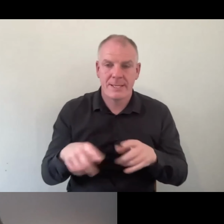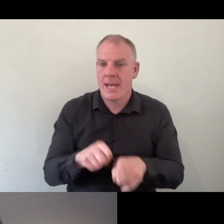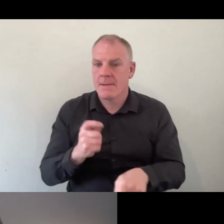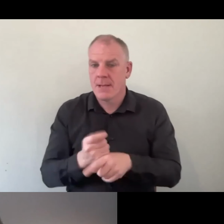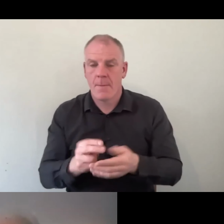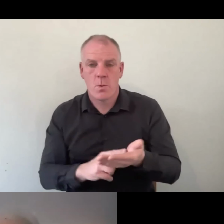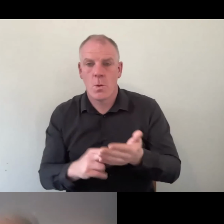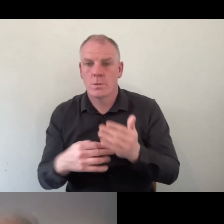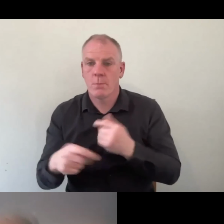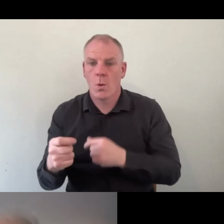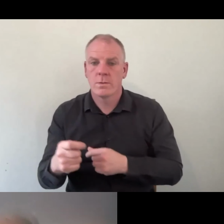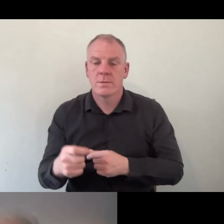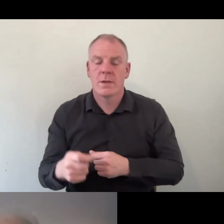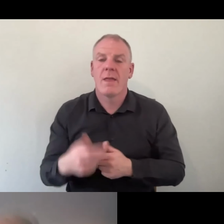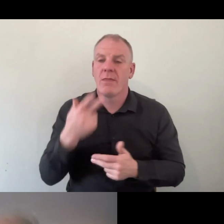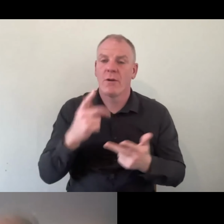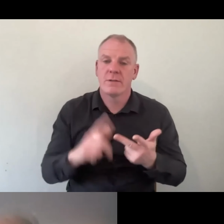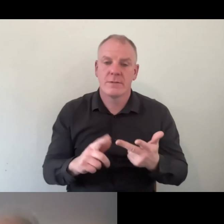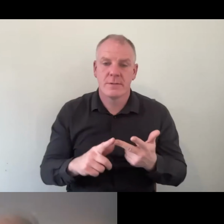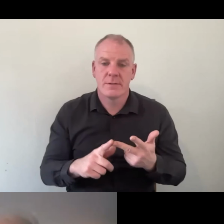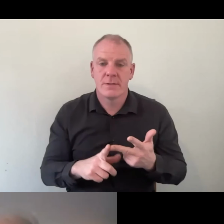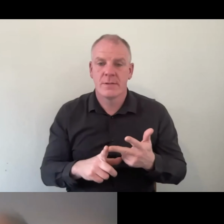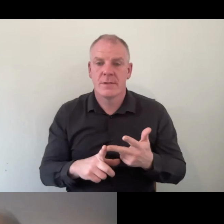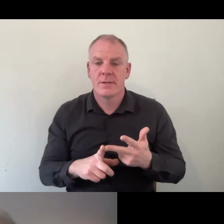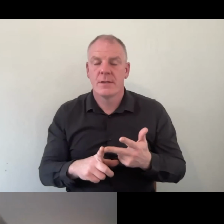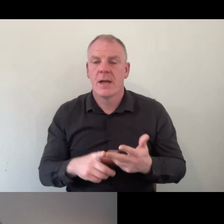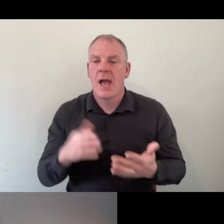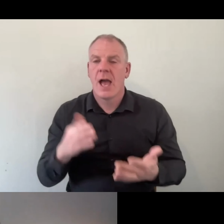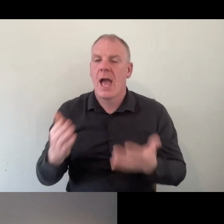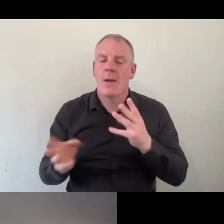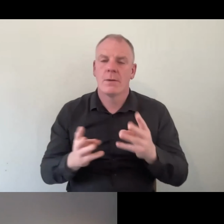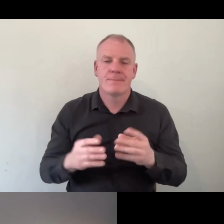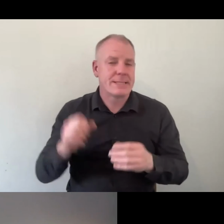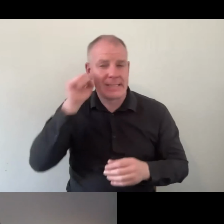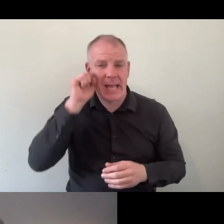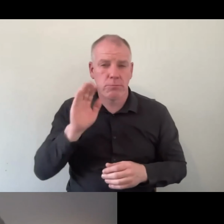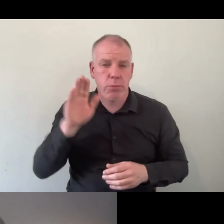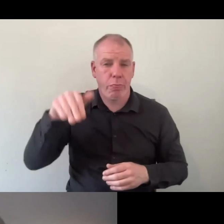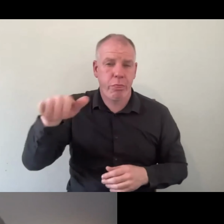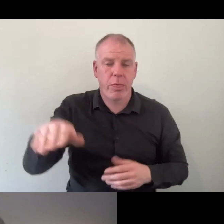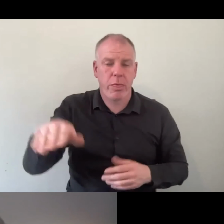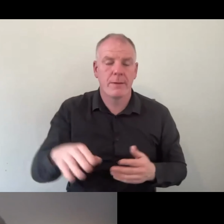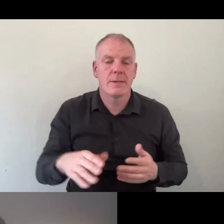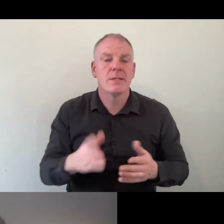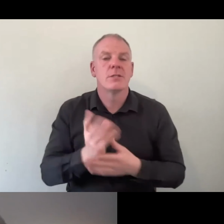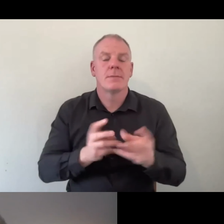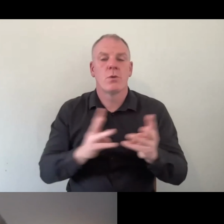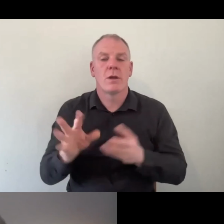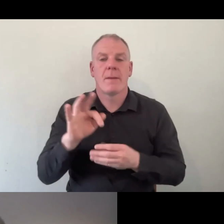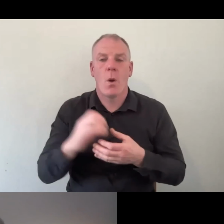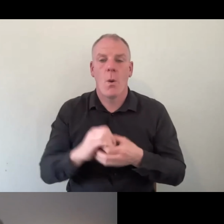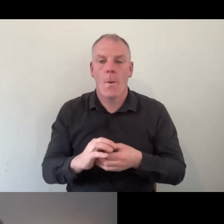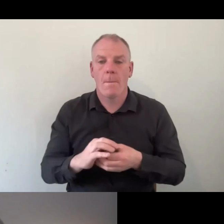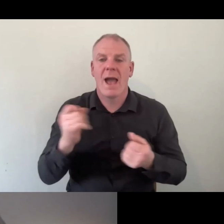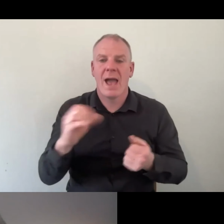..and third are... (GLITCHES) ..doing work at home and the captioning's on their programmes, so...